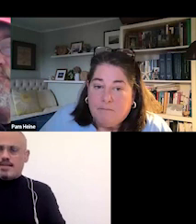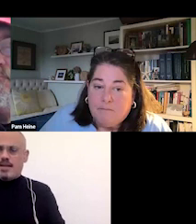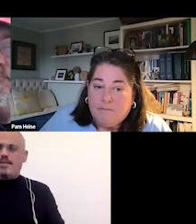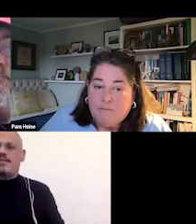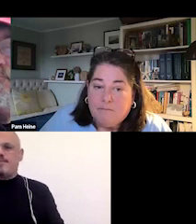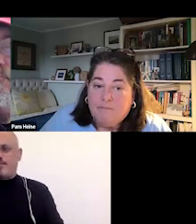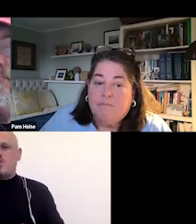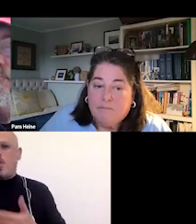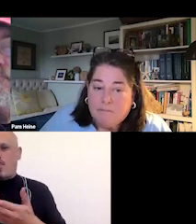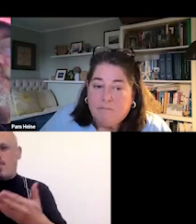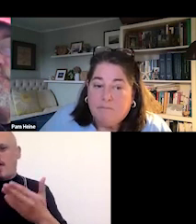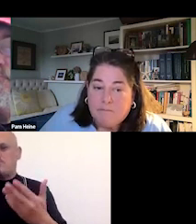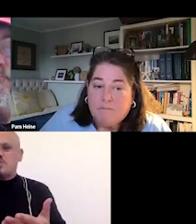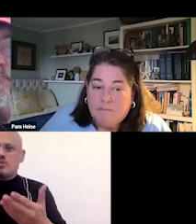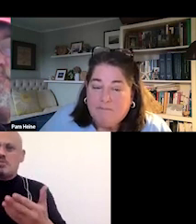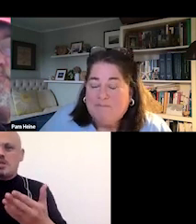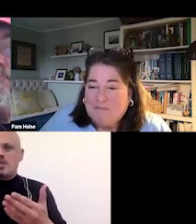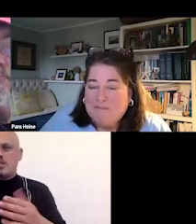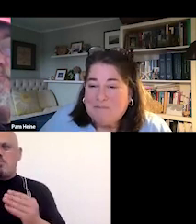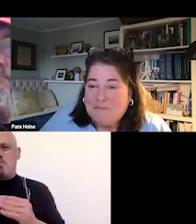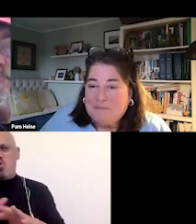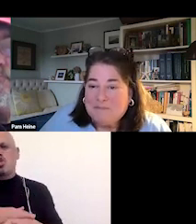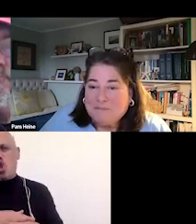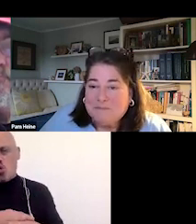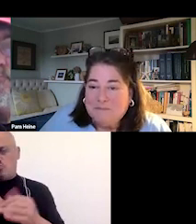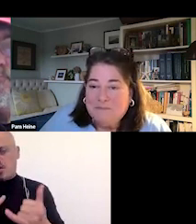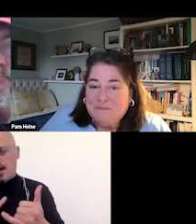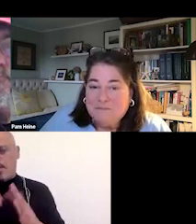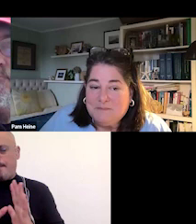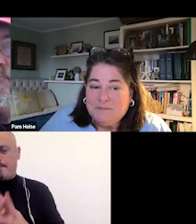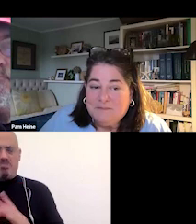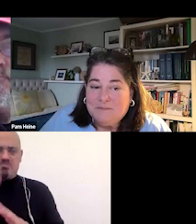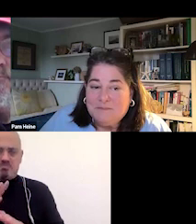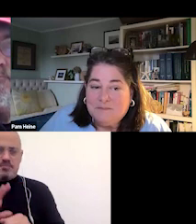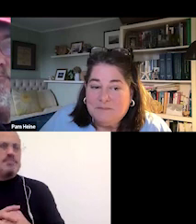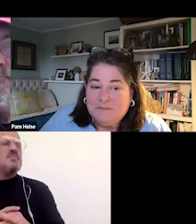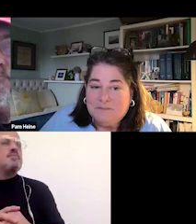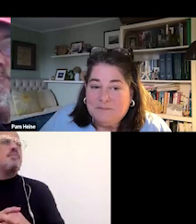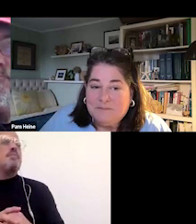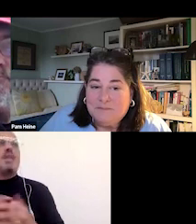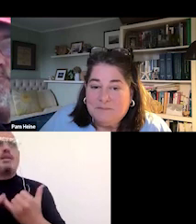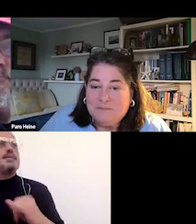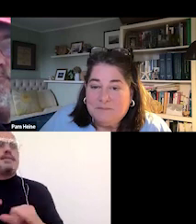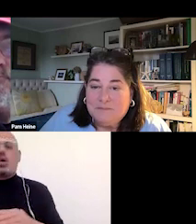so things may be going a little slow right now, but it's still in the process.